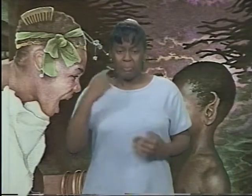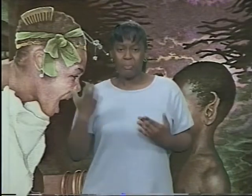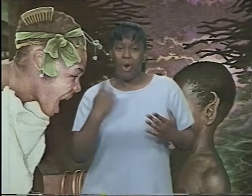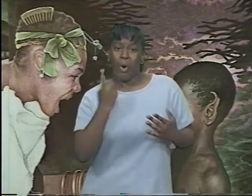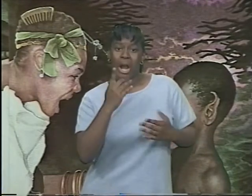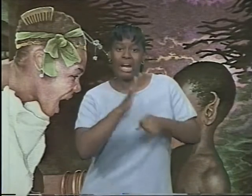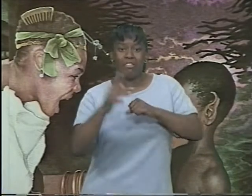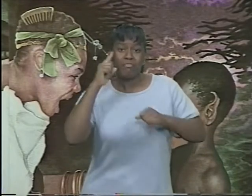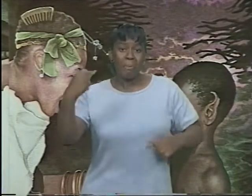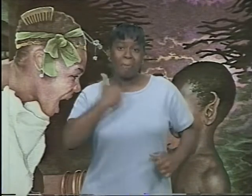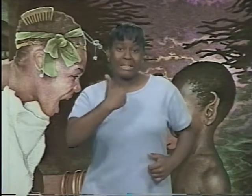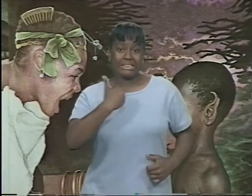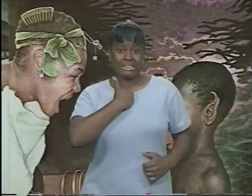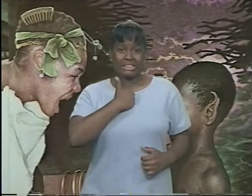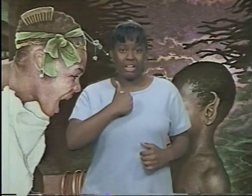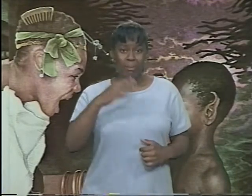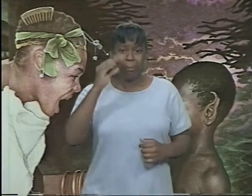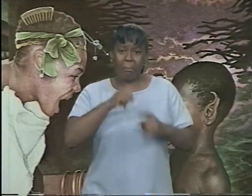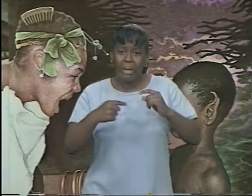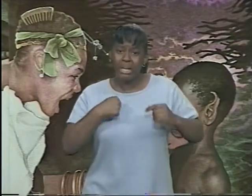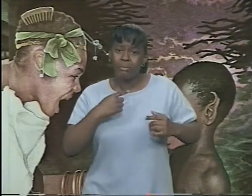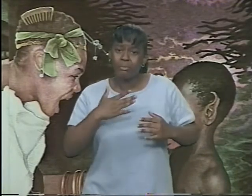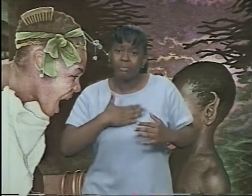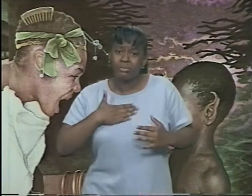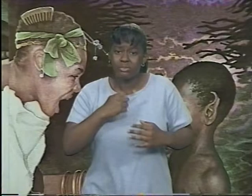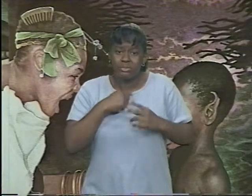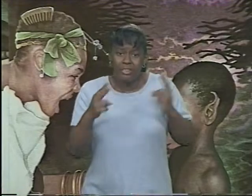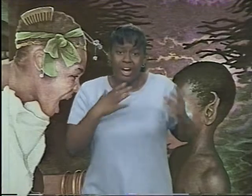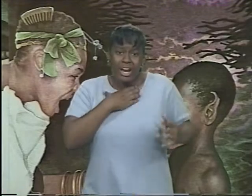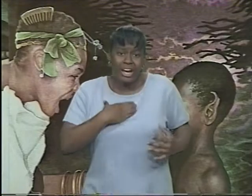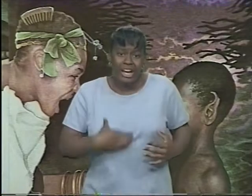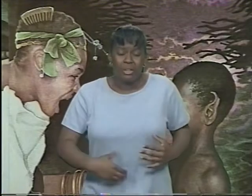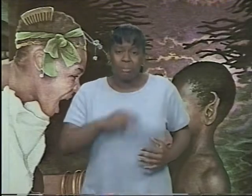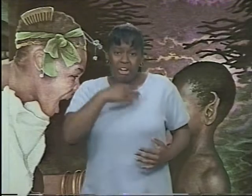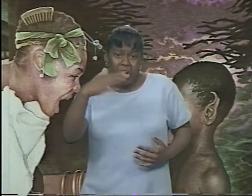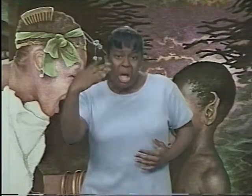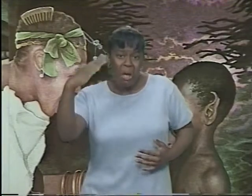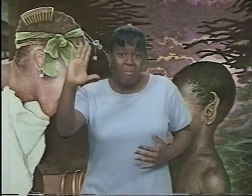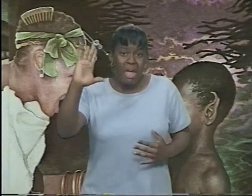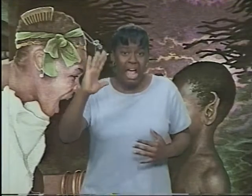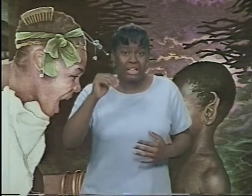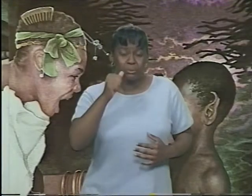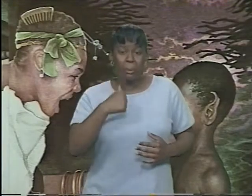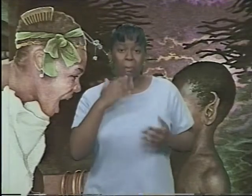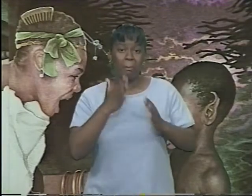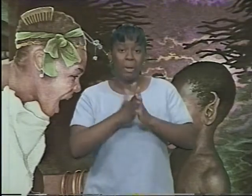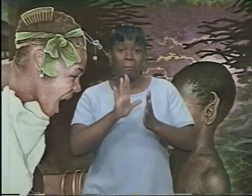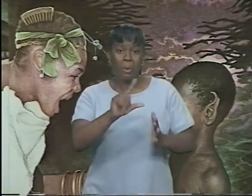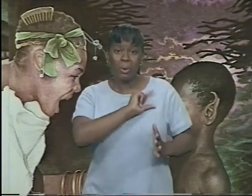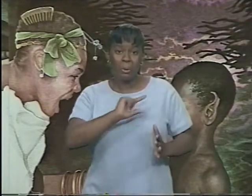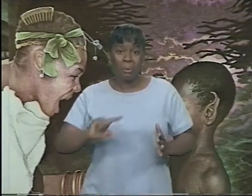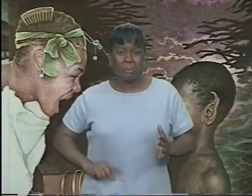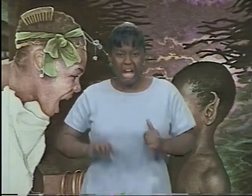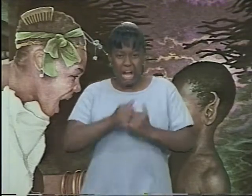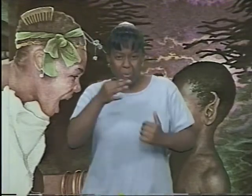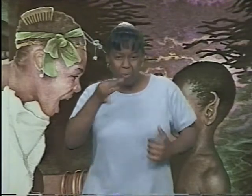Will you give me something to eat?" I have brought only enough for myself," Manyara replied. "But, please! " said the boy. "I am so very hungry.